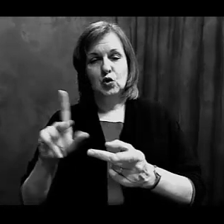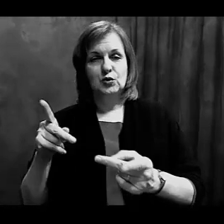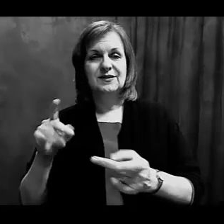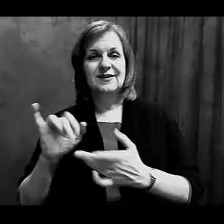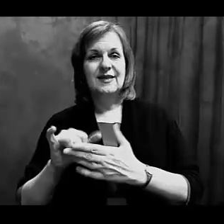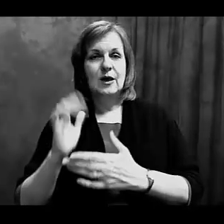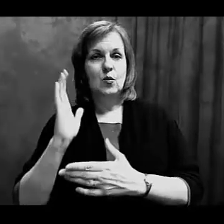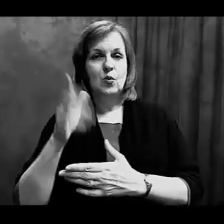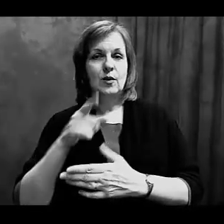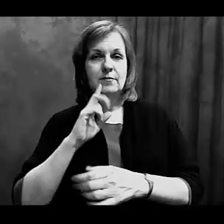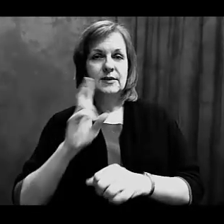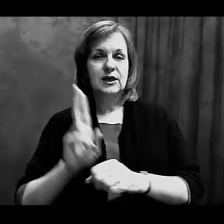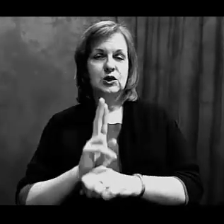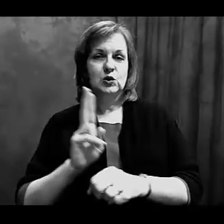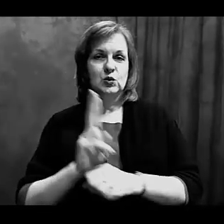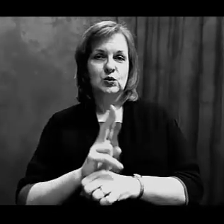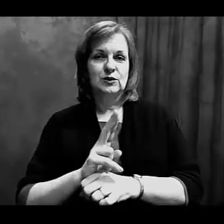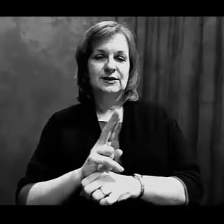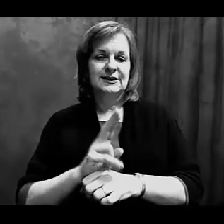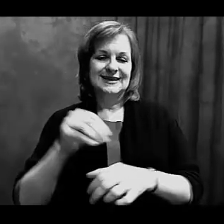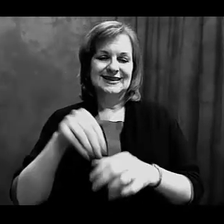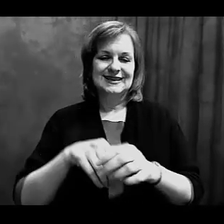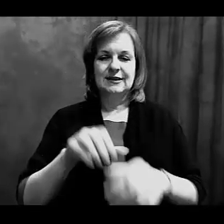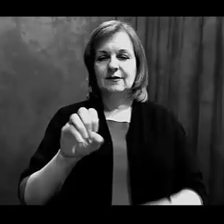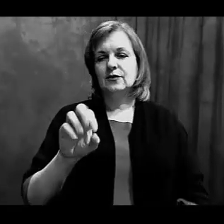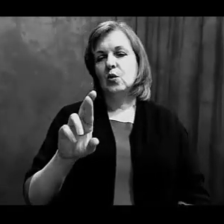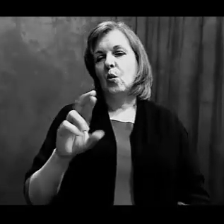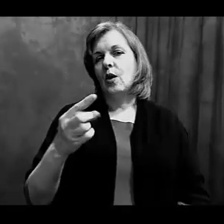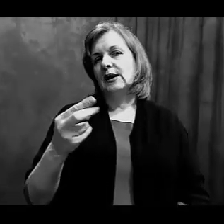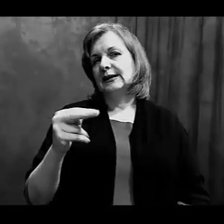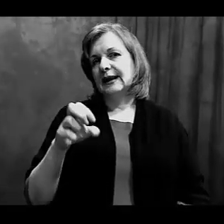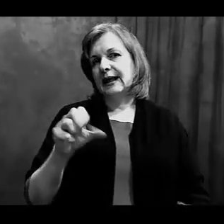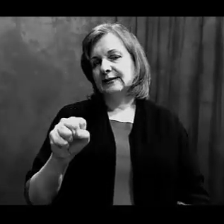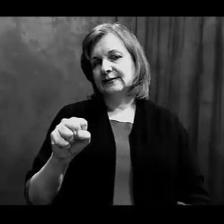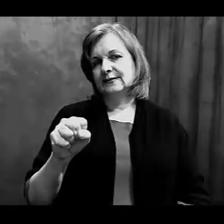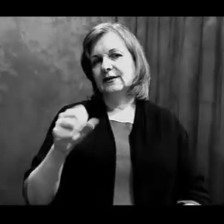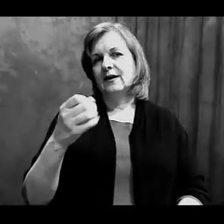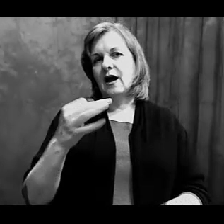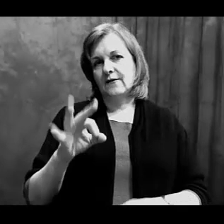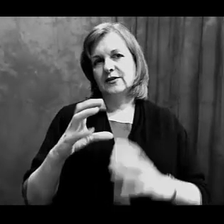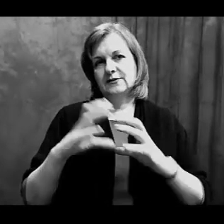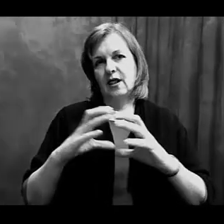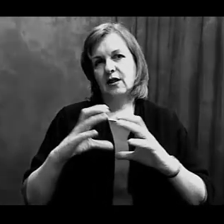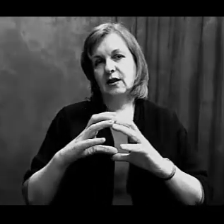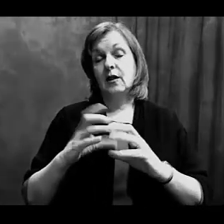that are going to be used in organelles in the cell